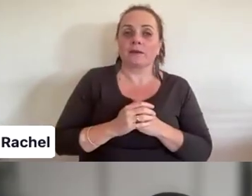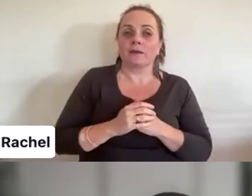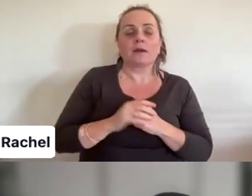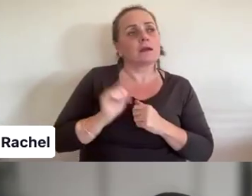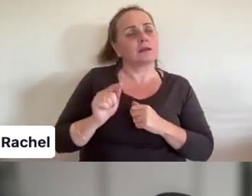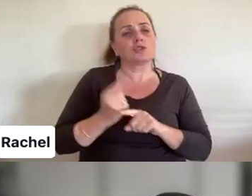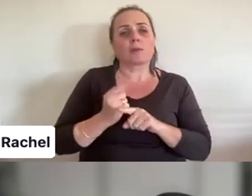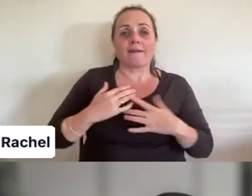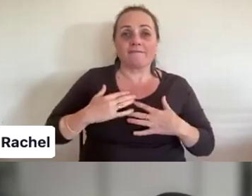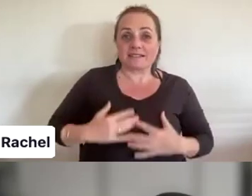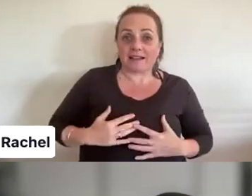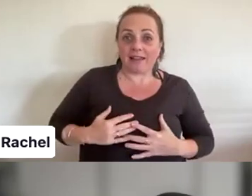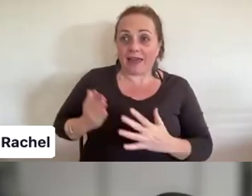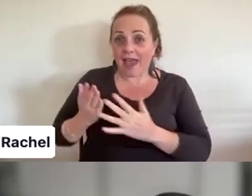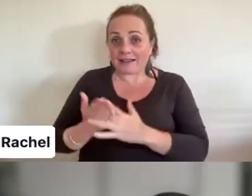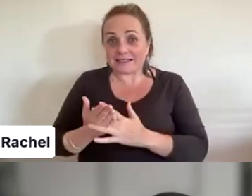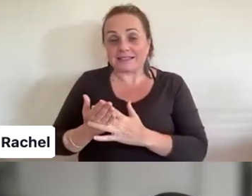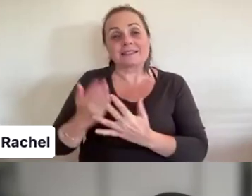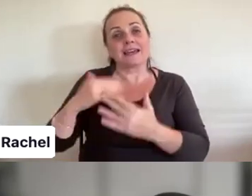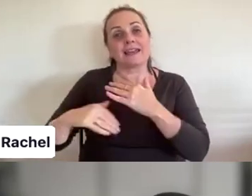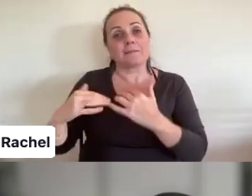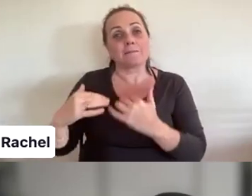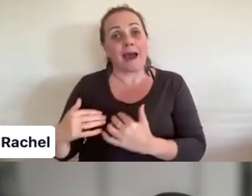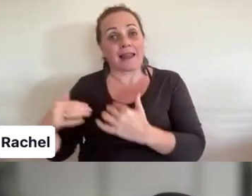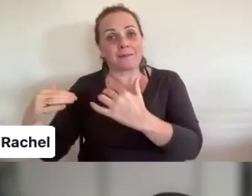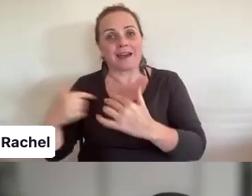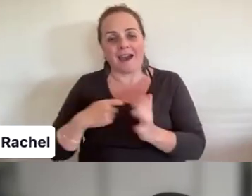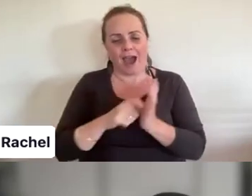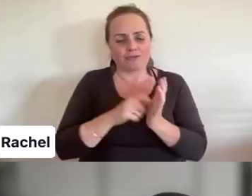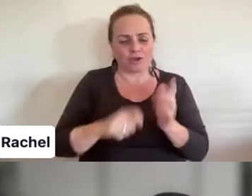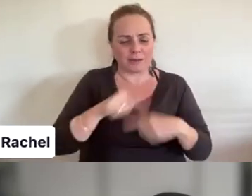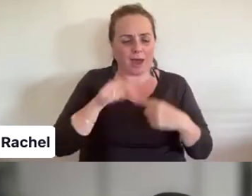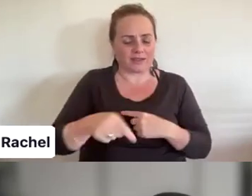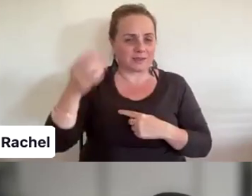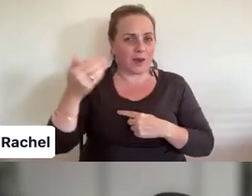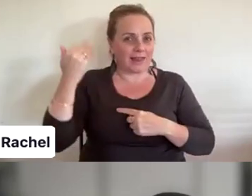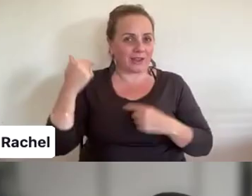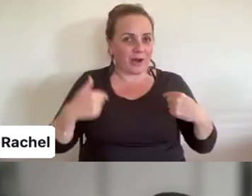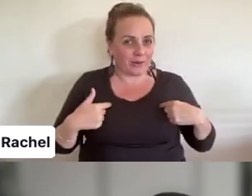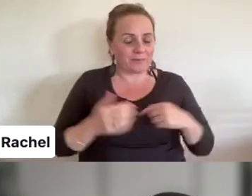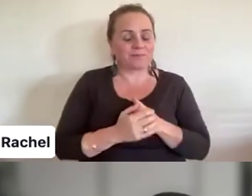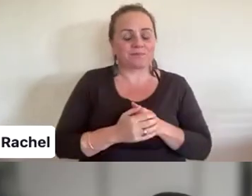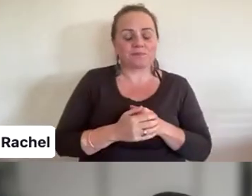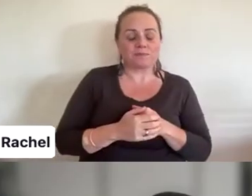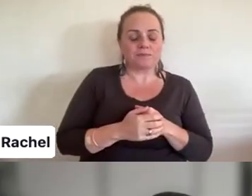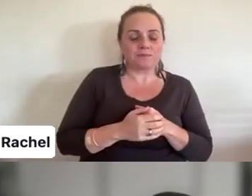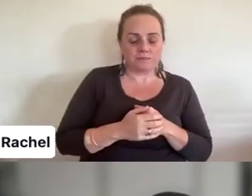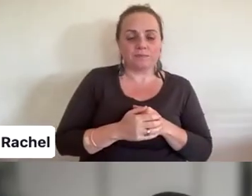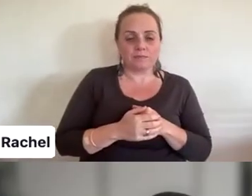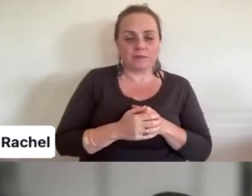accessibility in our parliament. And I wrote about this a little while ago, but it bears talking